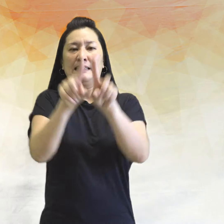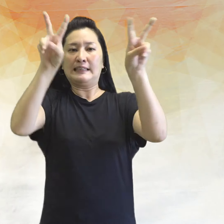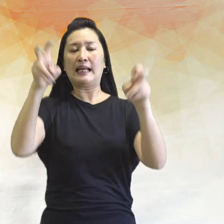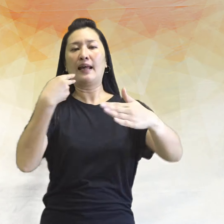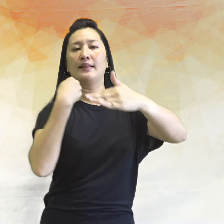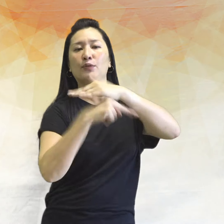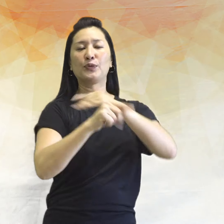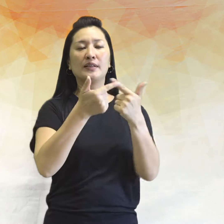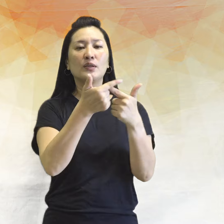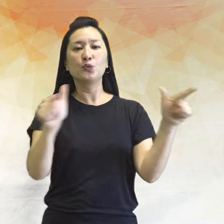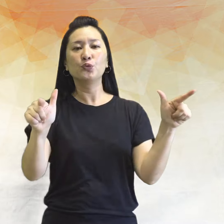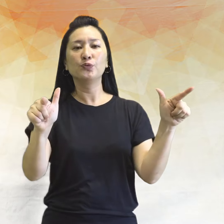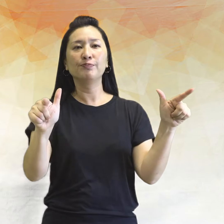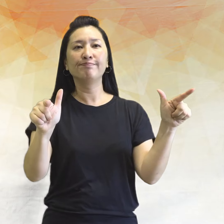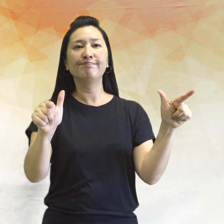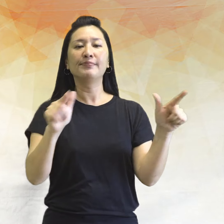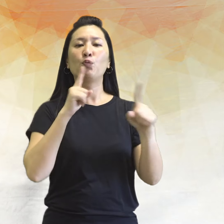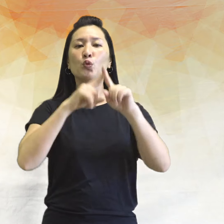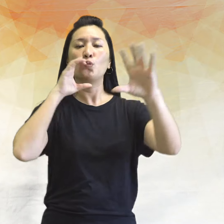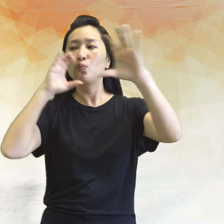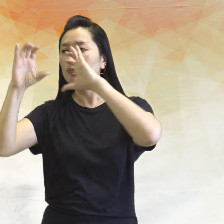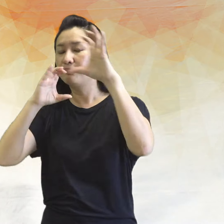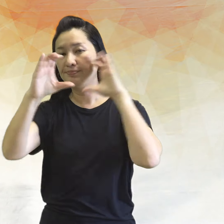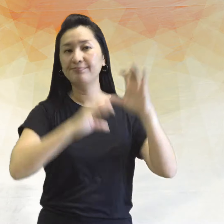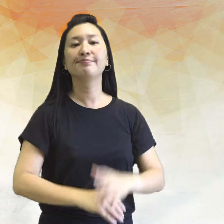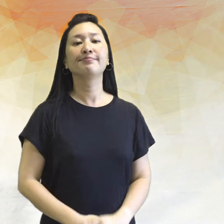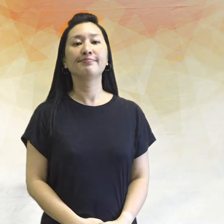a mother tongue or natural language to communicate.